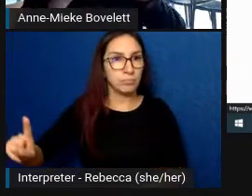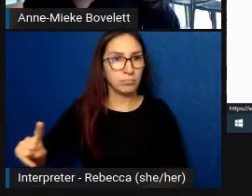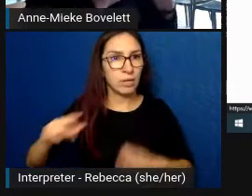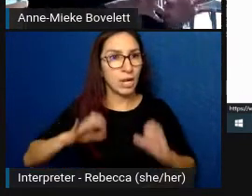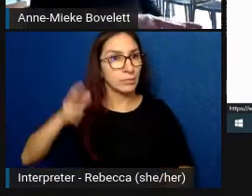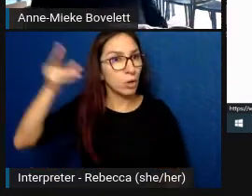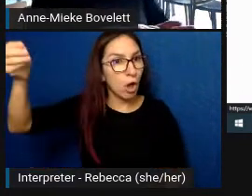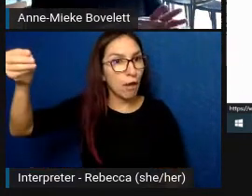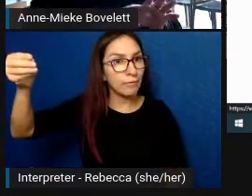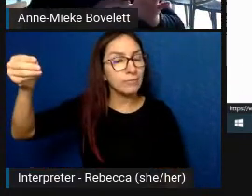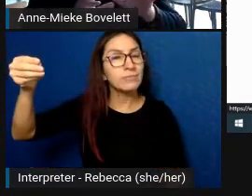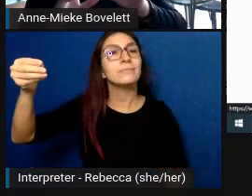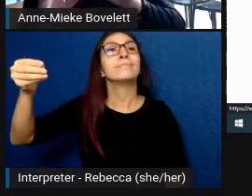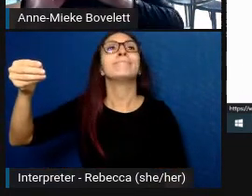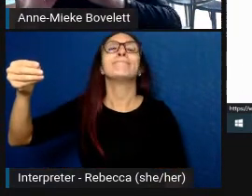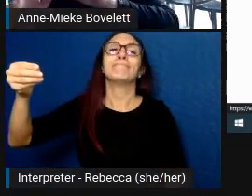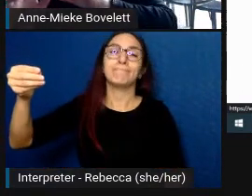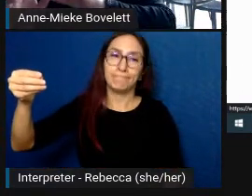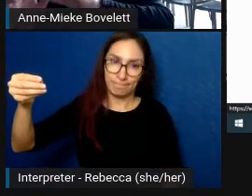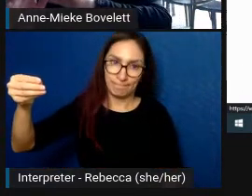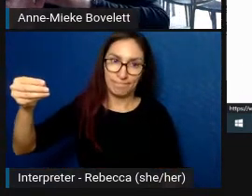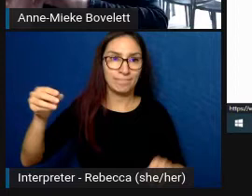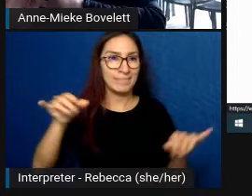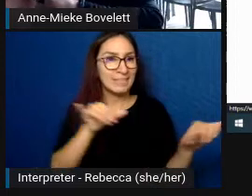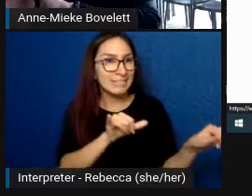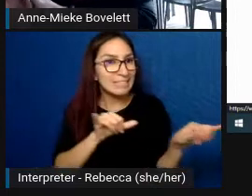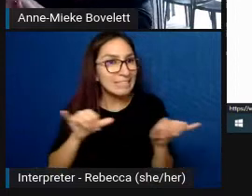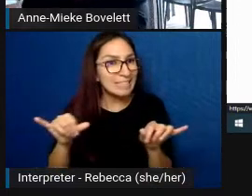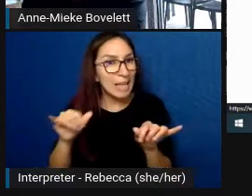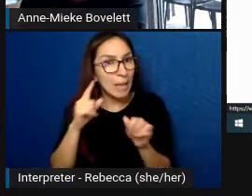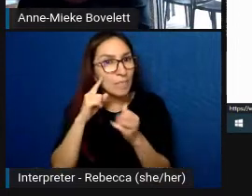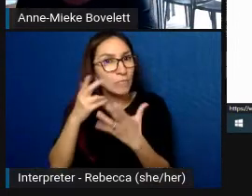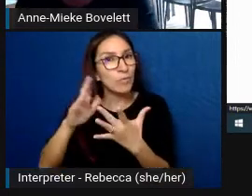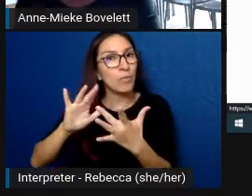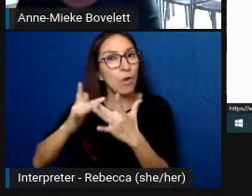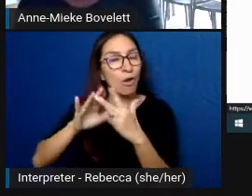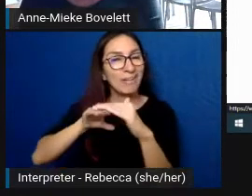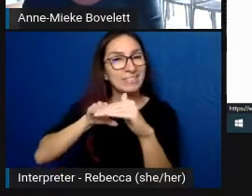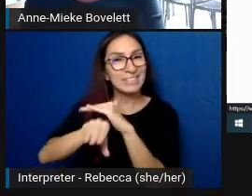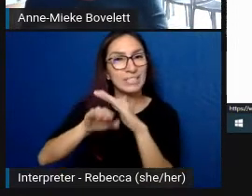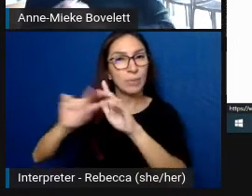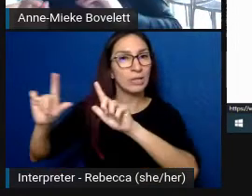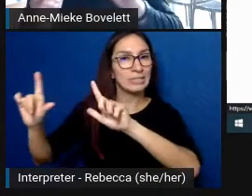This is the same thing with accessible sliders.